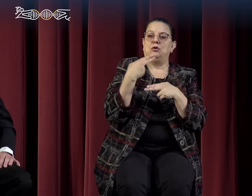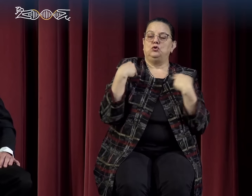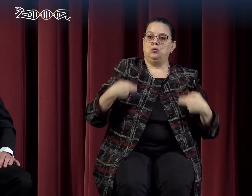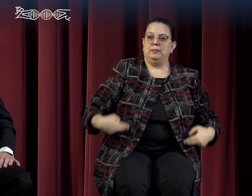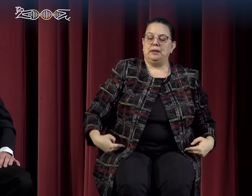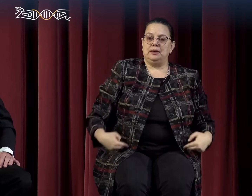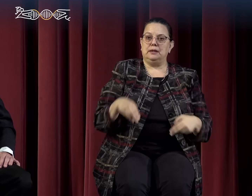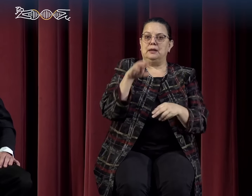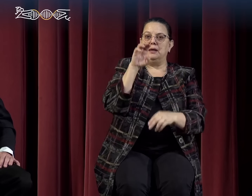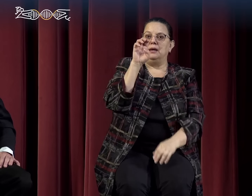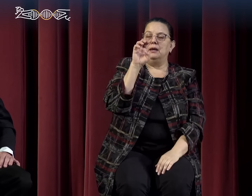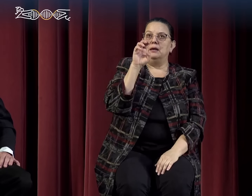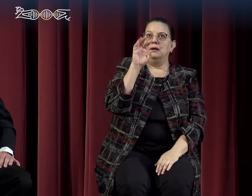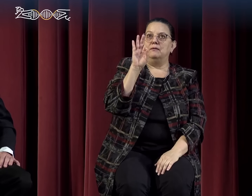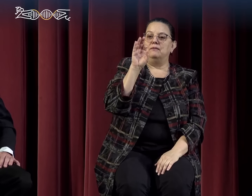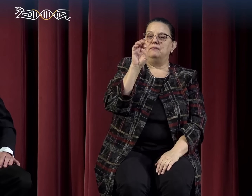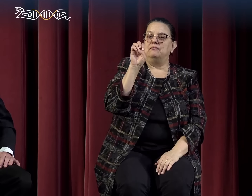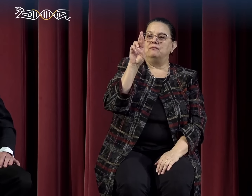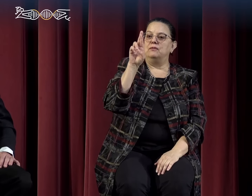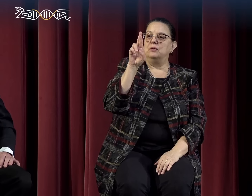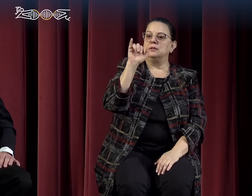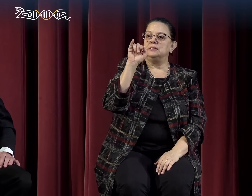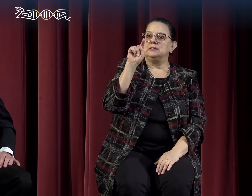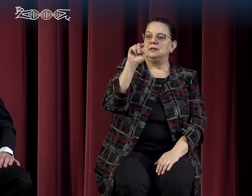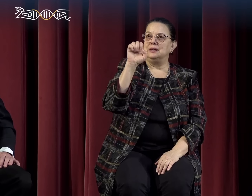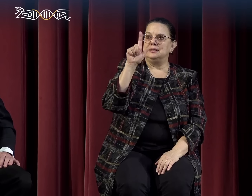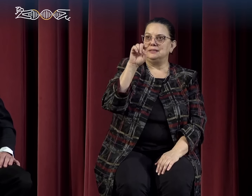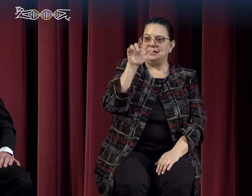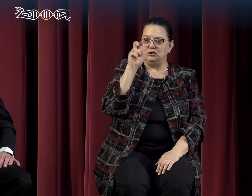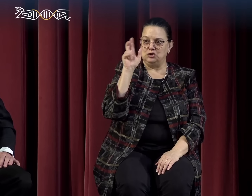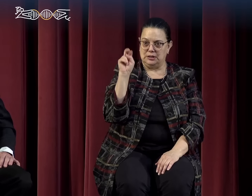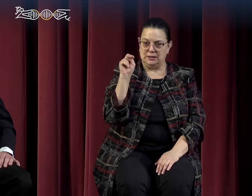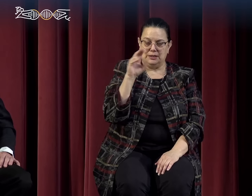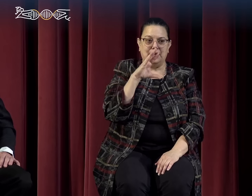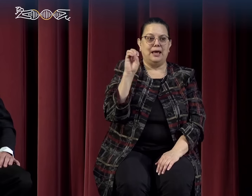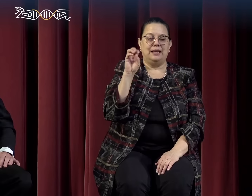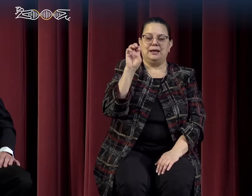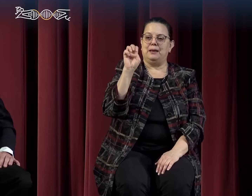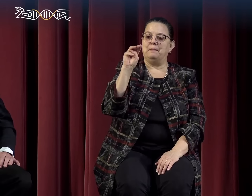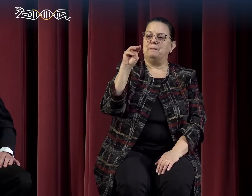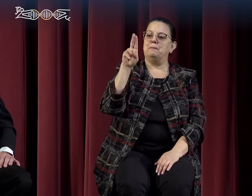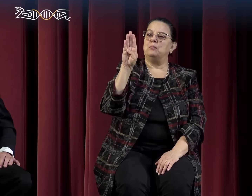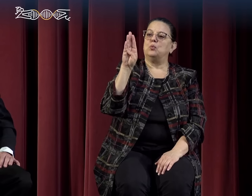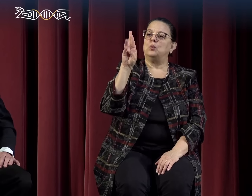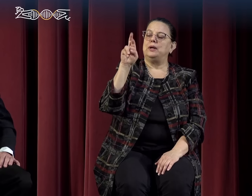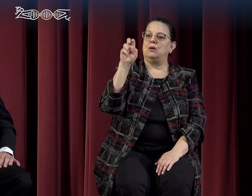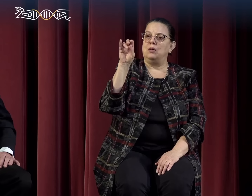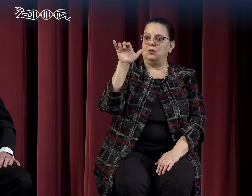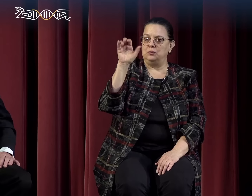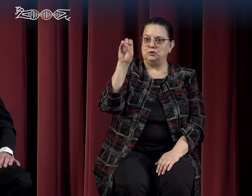talking about human fertilization and embryos and the human fertilization